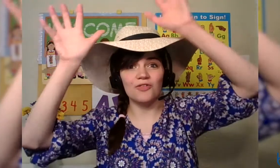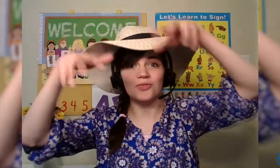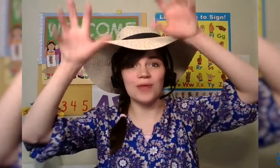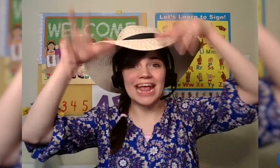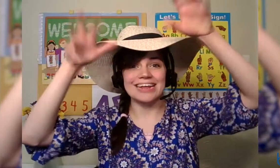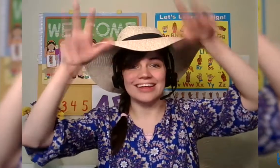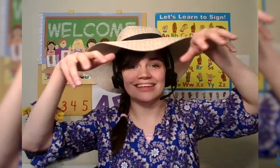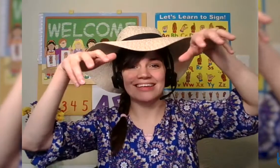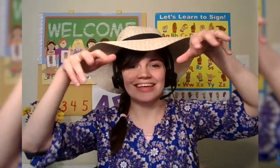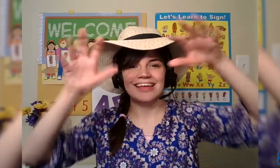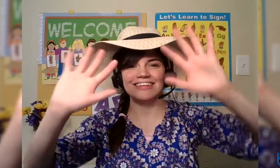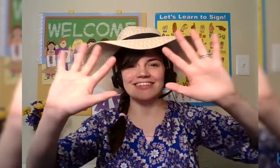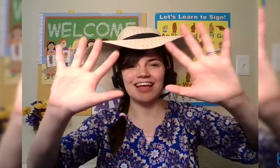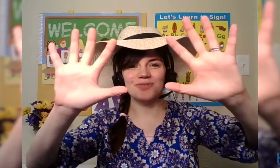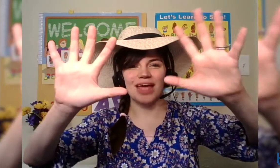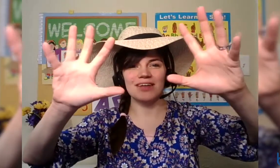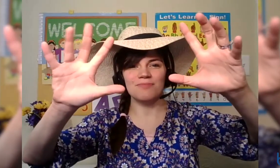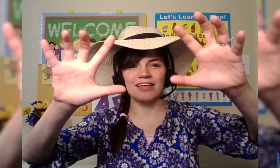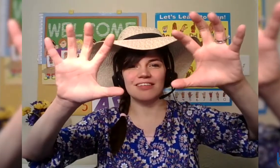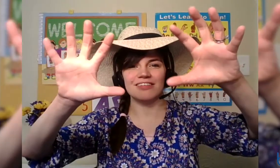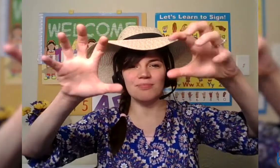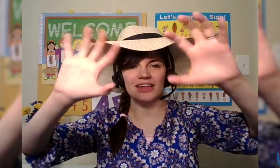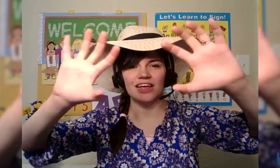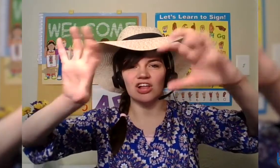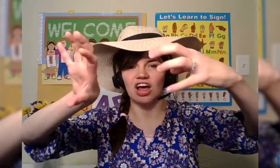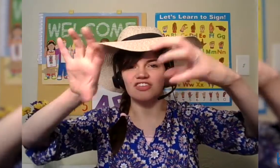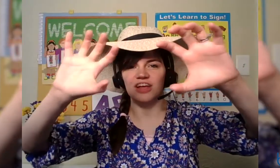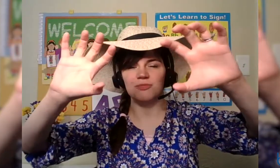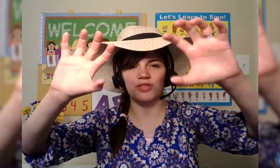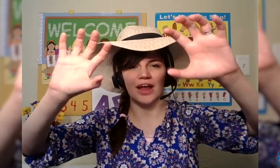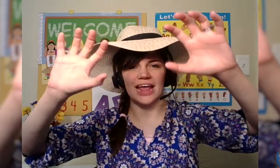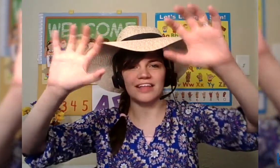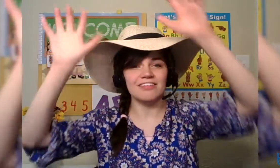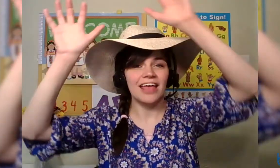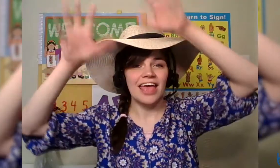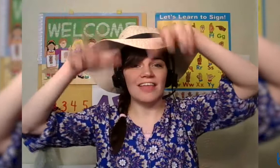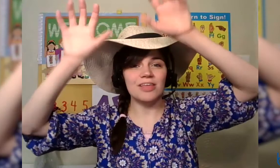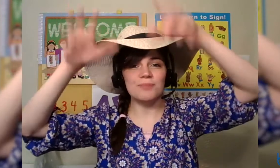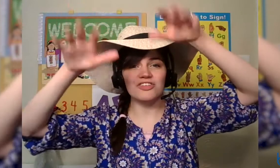rain. To sign rain, make something like a claw shape with your hands and then bend